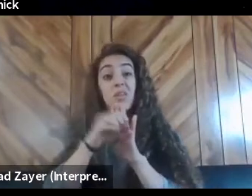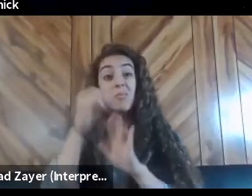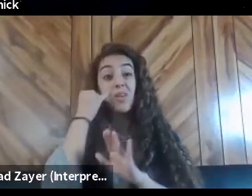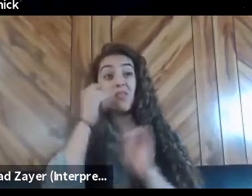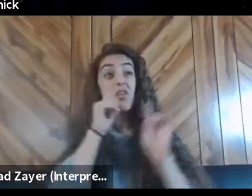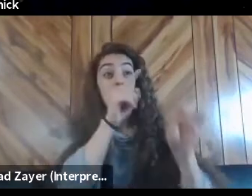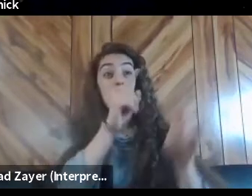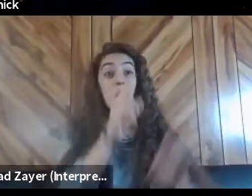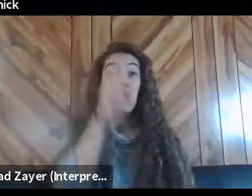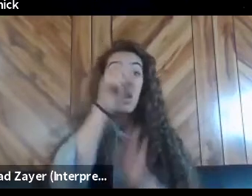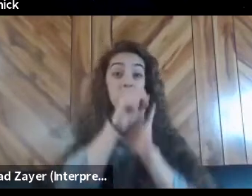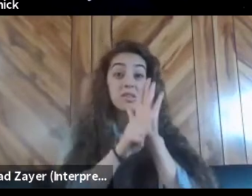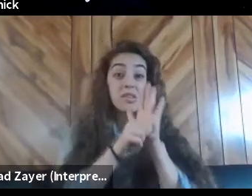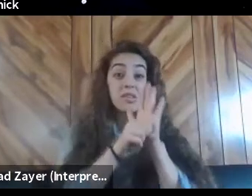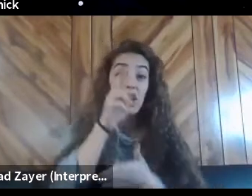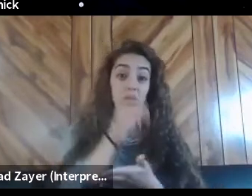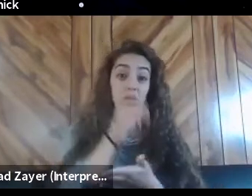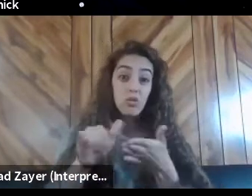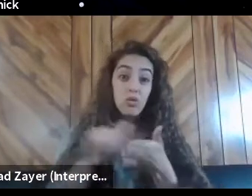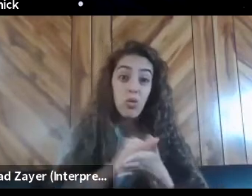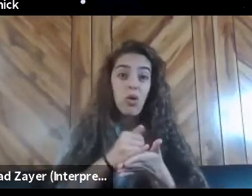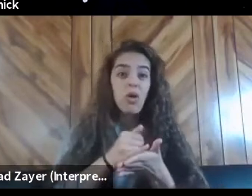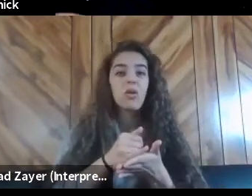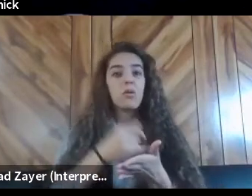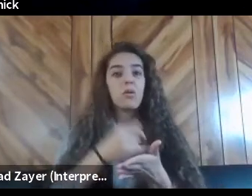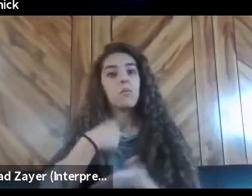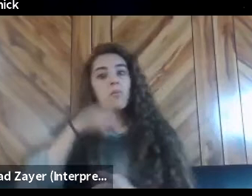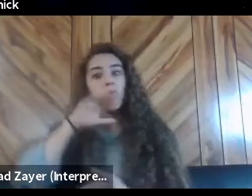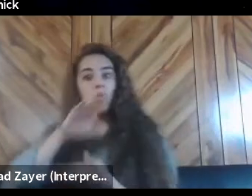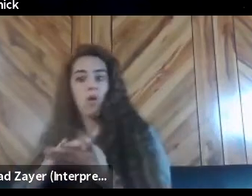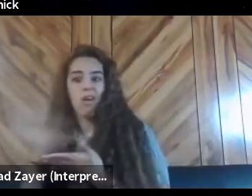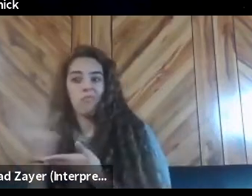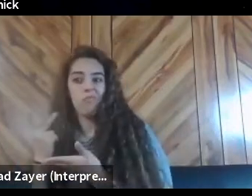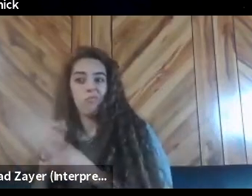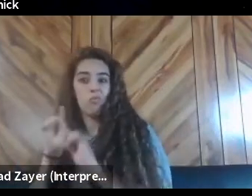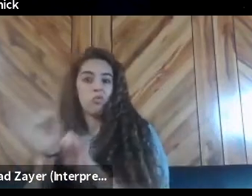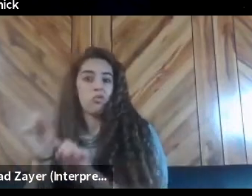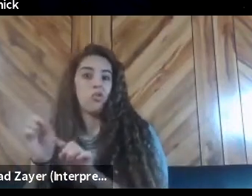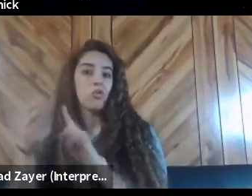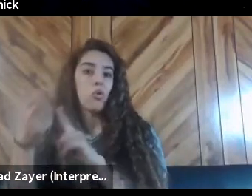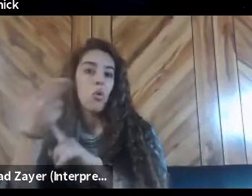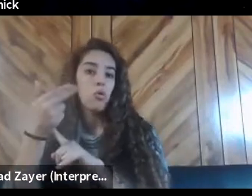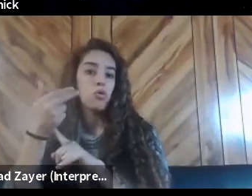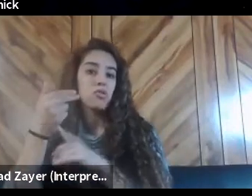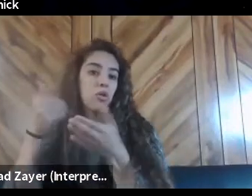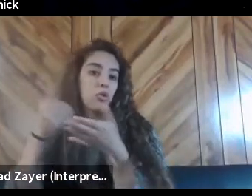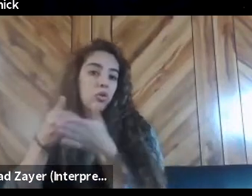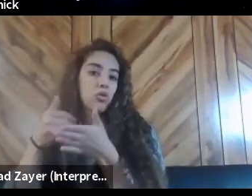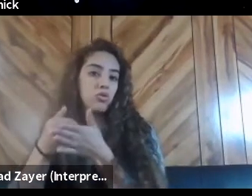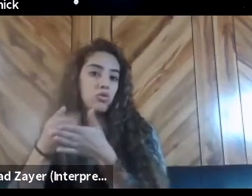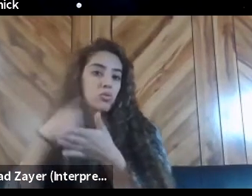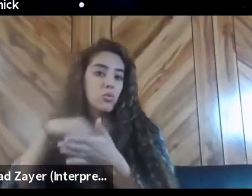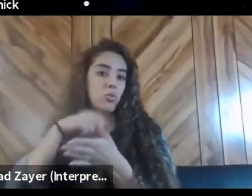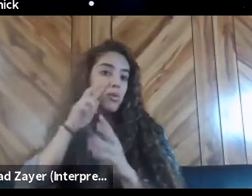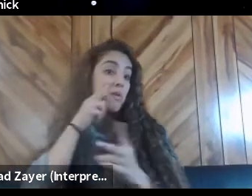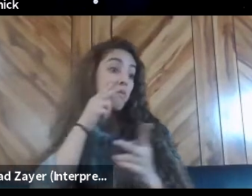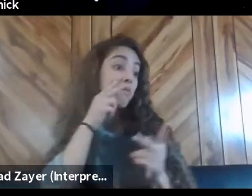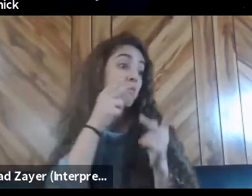we would go find, you know, a hotel nearby, and we would stop in and visit during the day for a few minutes, just to see that